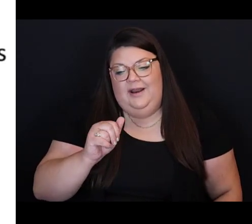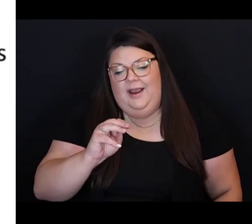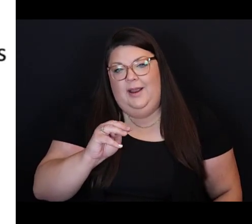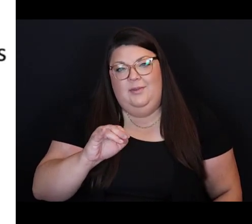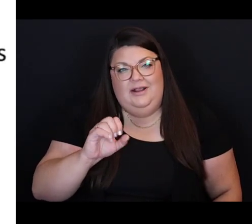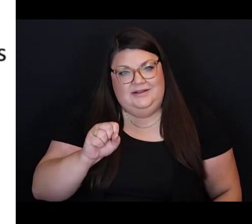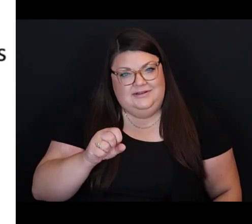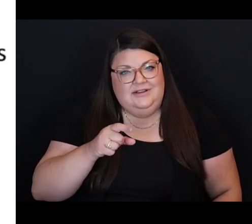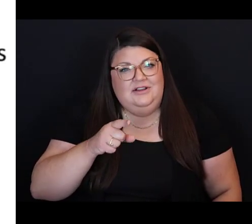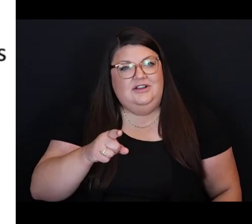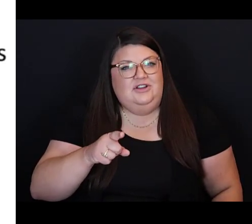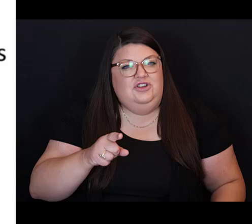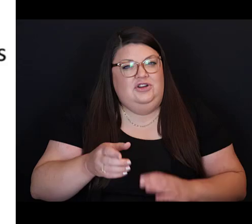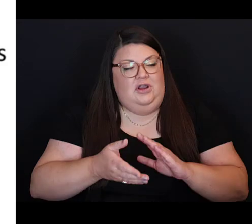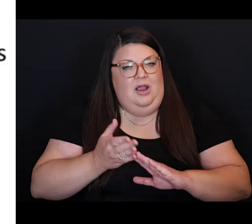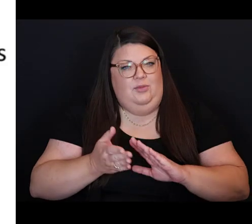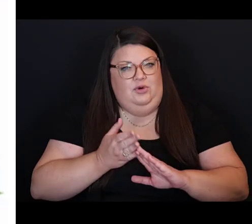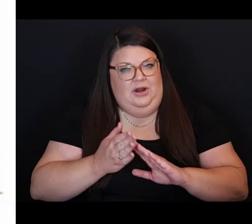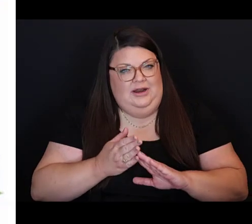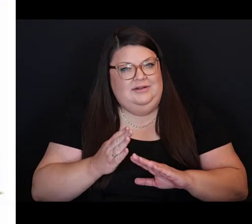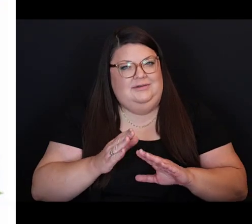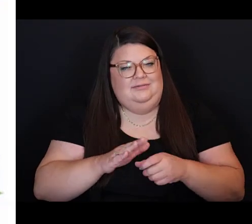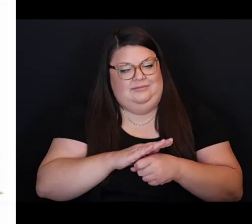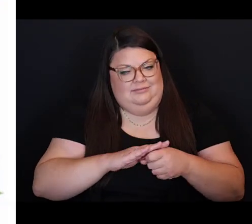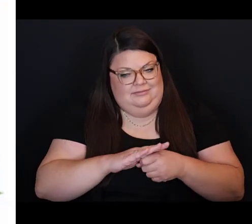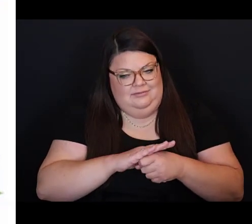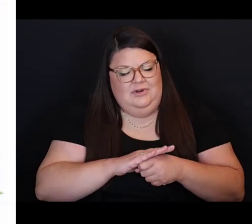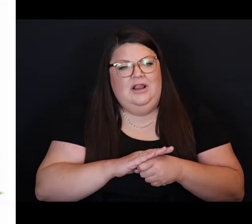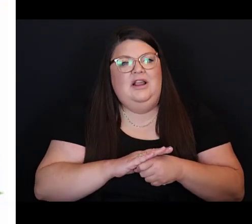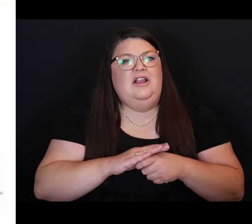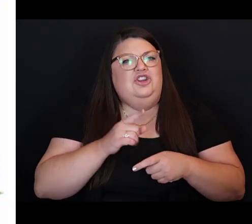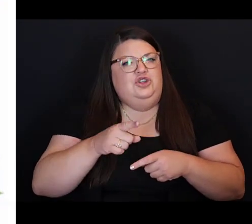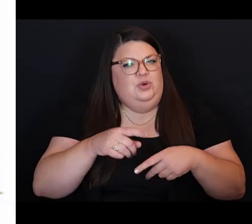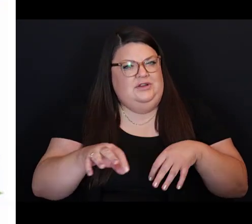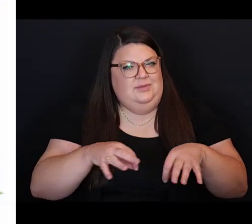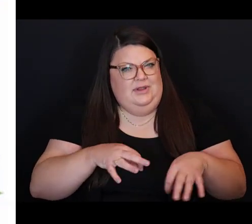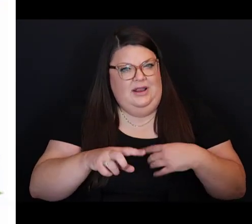Business Ownership, and Telecommuting. Ciara is here to tell us a little bit about the products